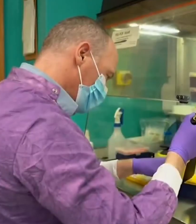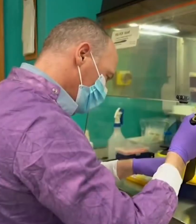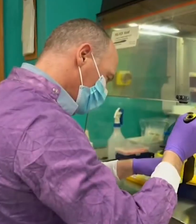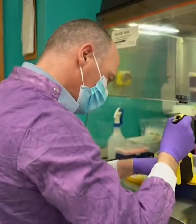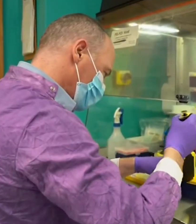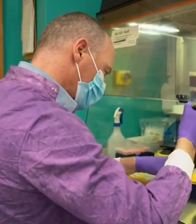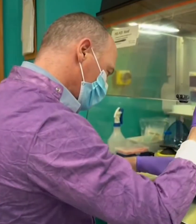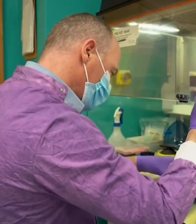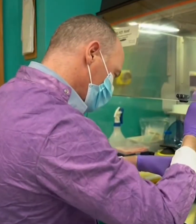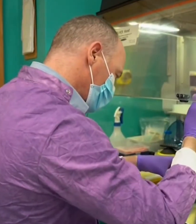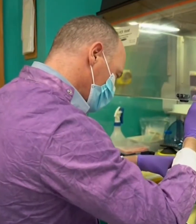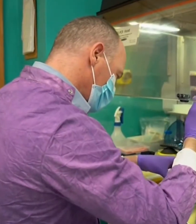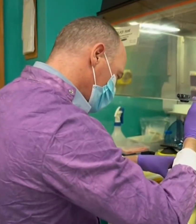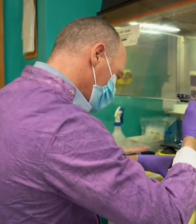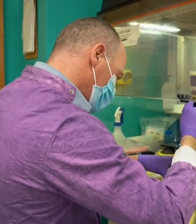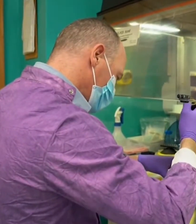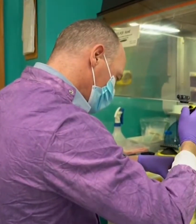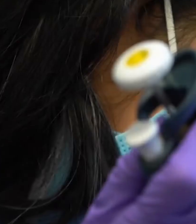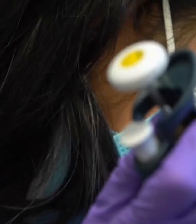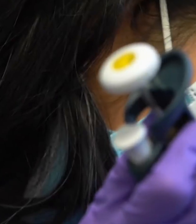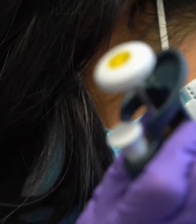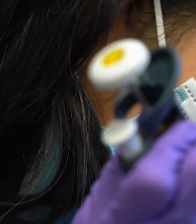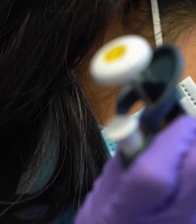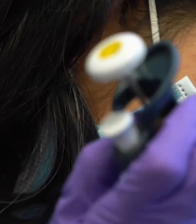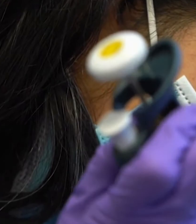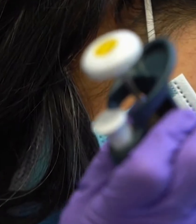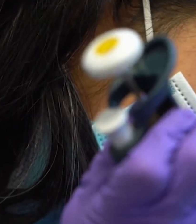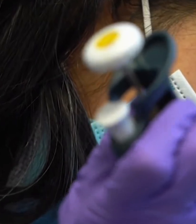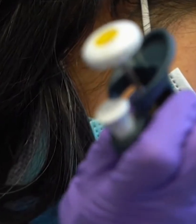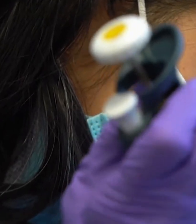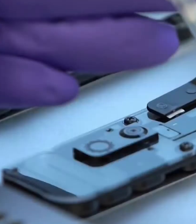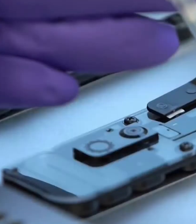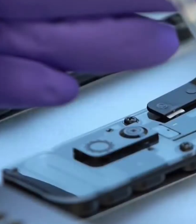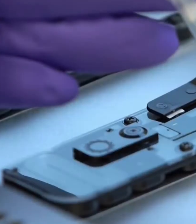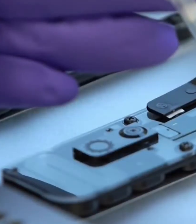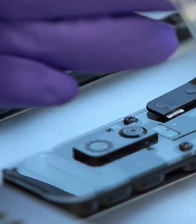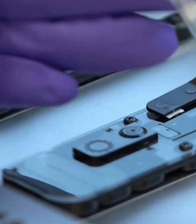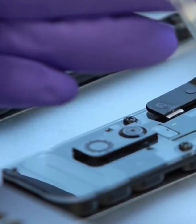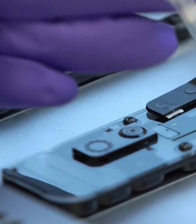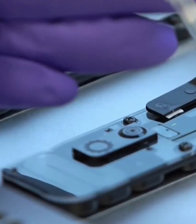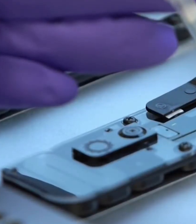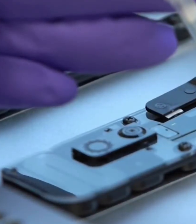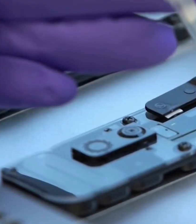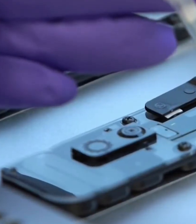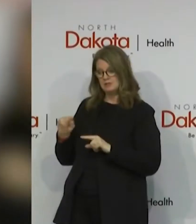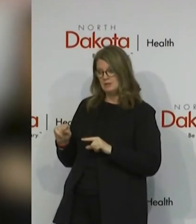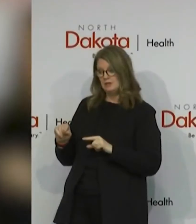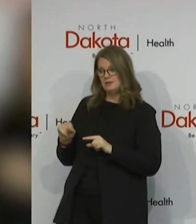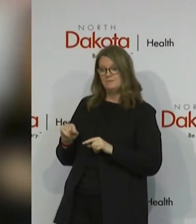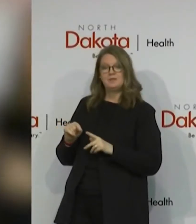LETTERS... INCLUDING THOSE SPECIFIC TO THE VARIANT. (DR. MASSEN): "WE'RE WORKING CLOSELY WITH OUR PARTNER AT THE CDC AND